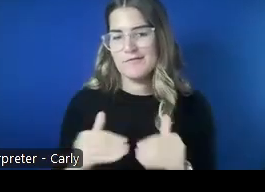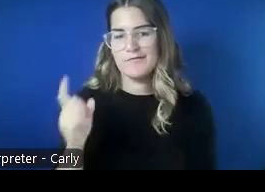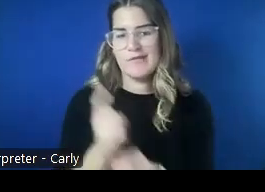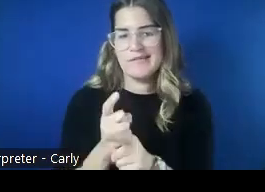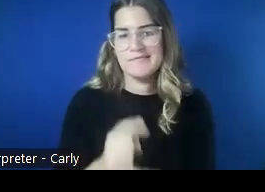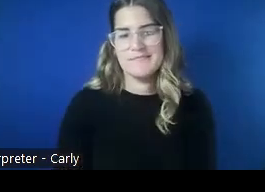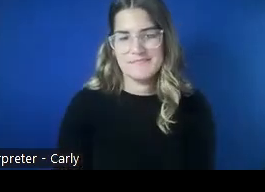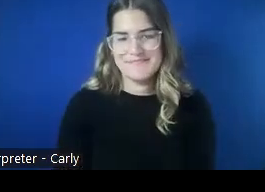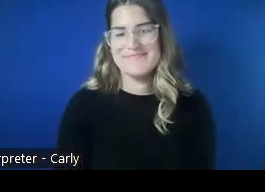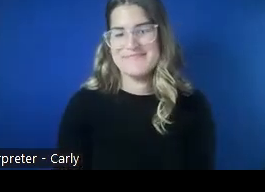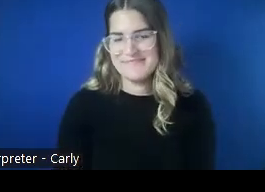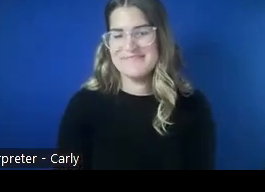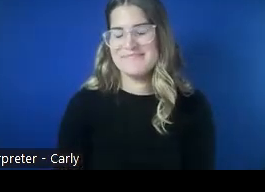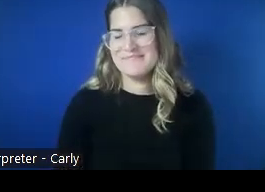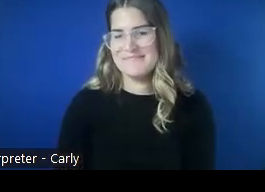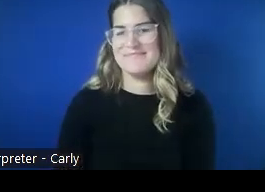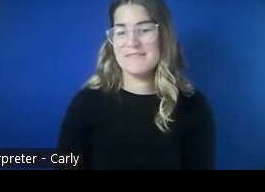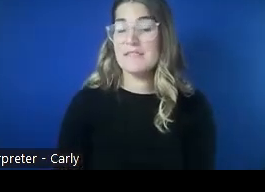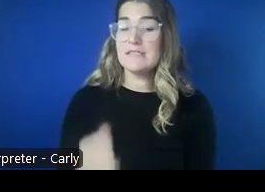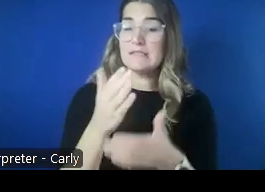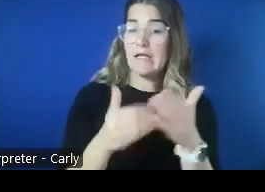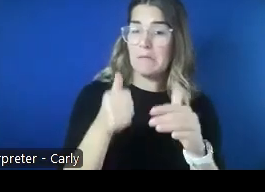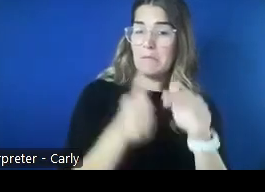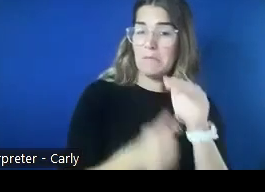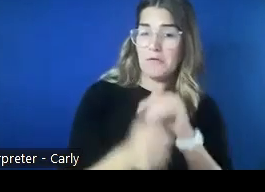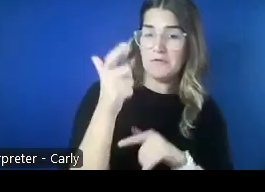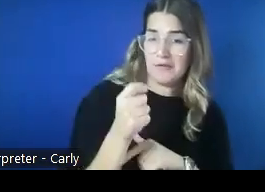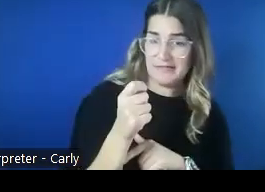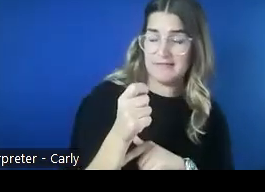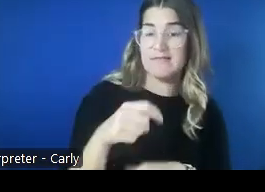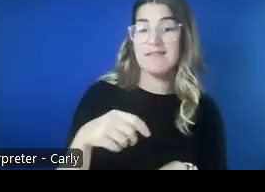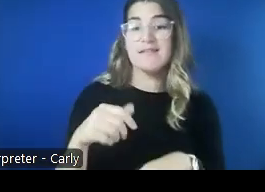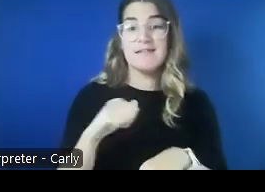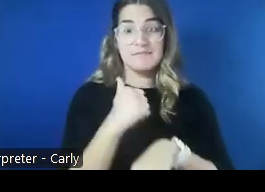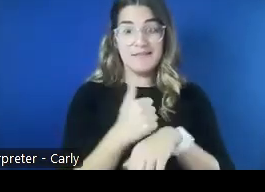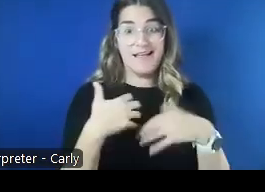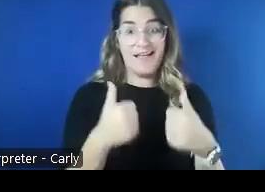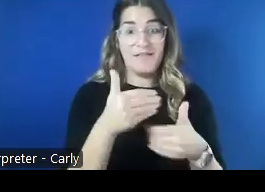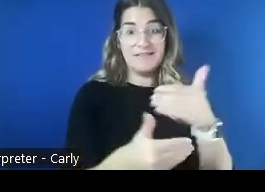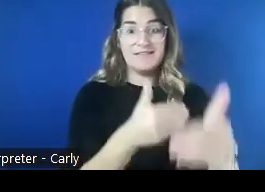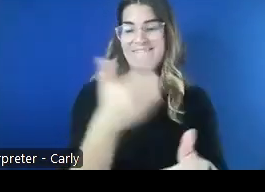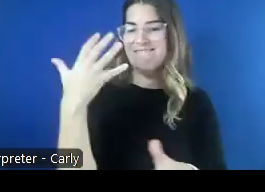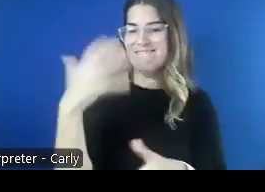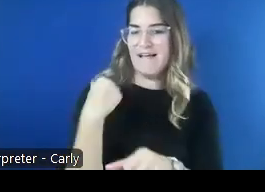under some grants so implementing Healthy Steps was a was part of a five-year Community Grant